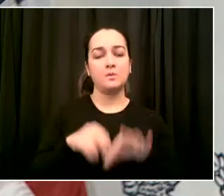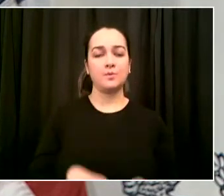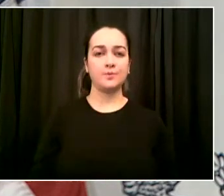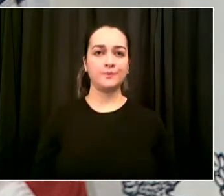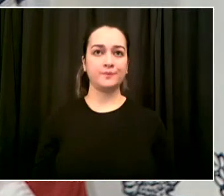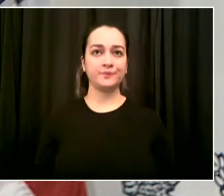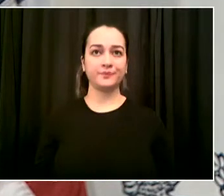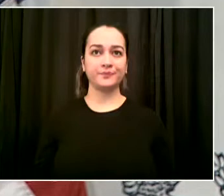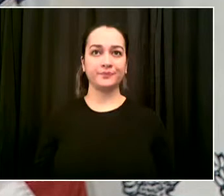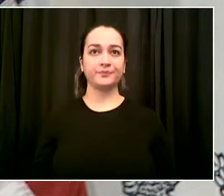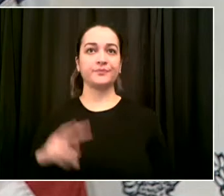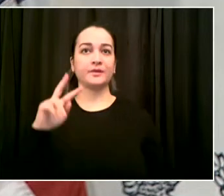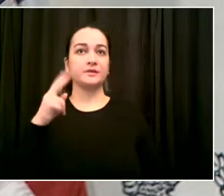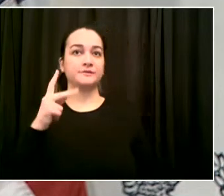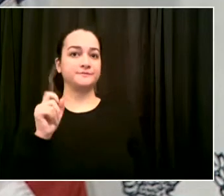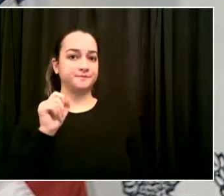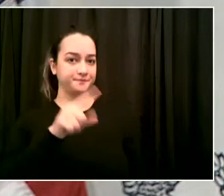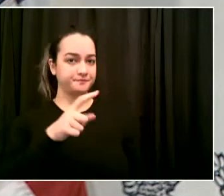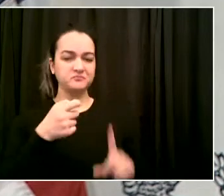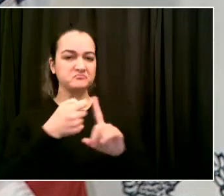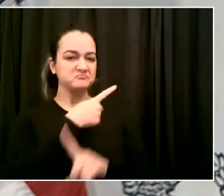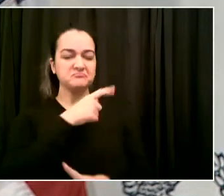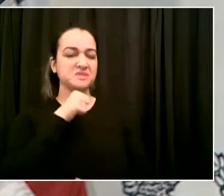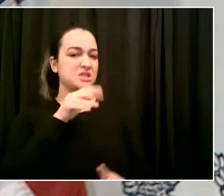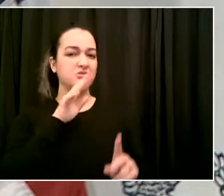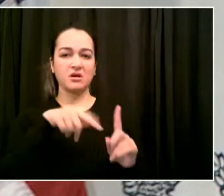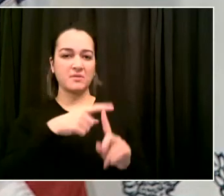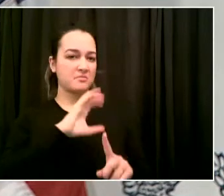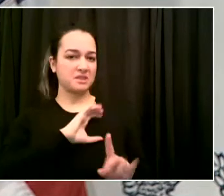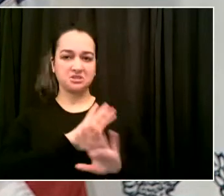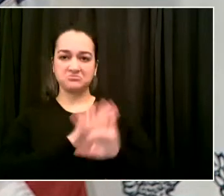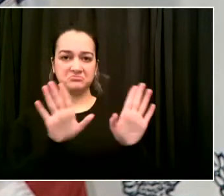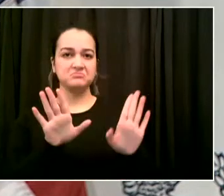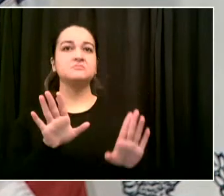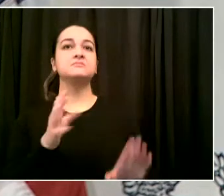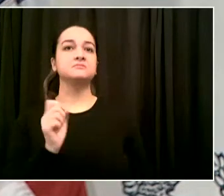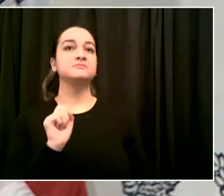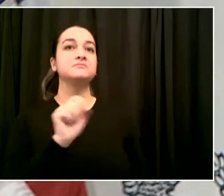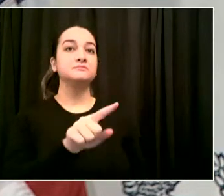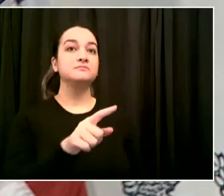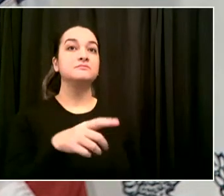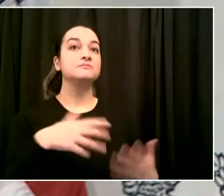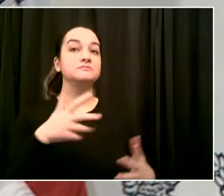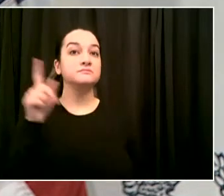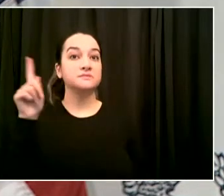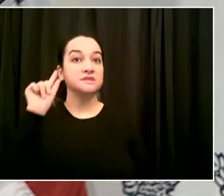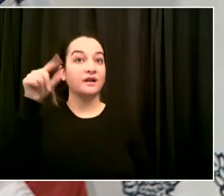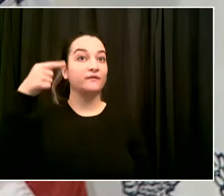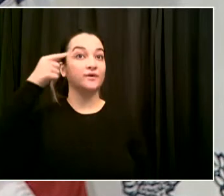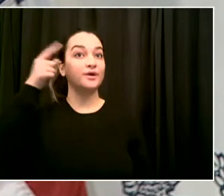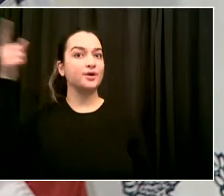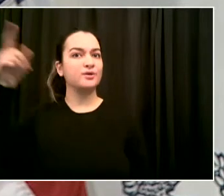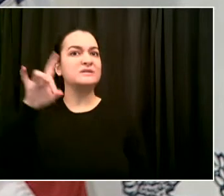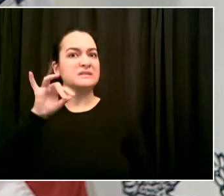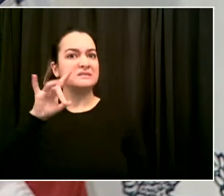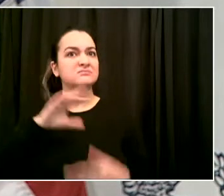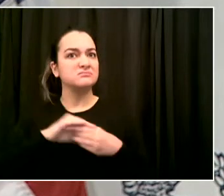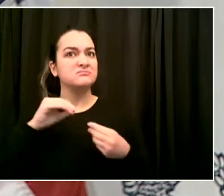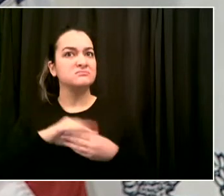Reporter: DIFFERENT TOPIC . DID OF THE GOVERNOR SAIDIDH E WAS GOING TO REACH OUT TO HAVE A